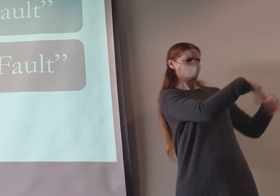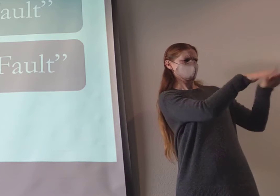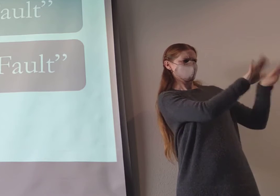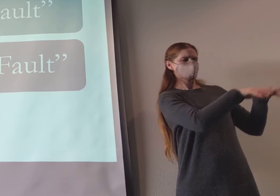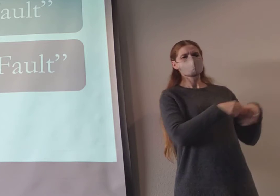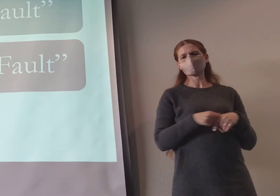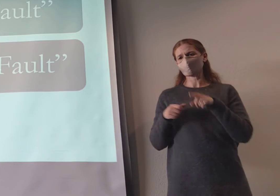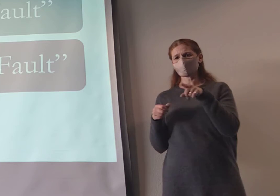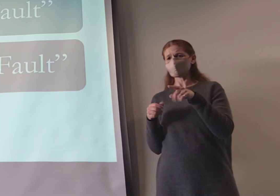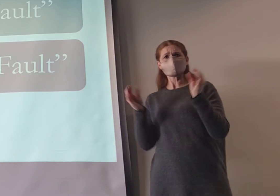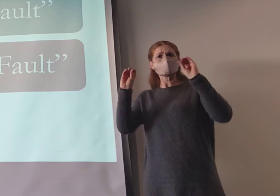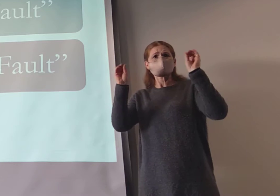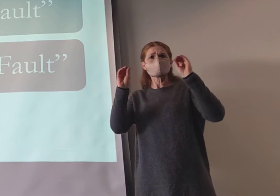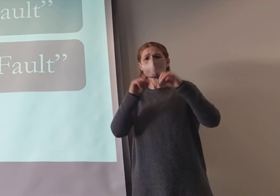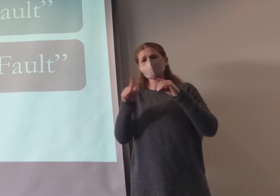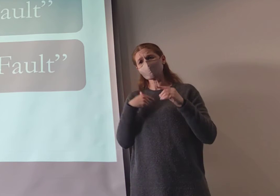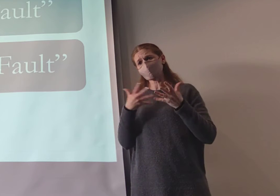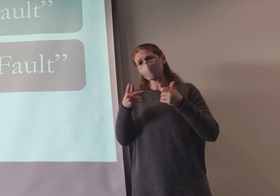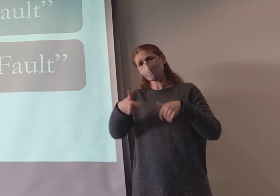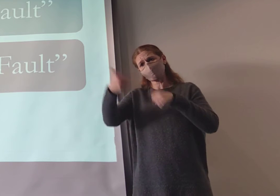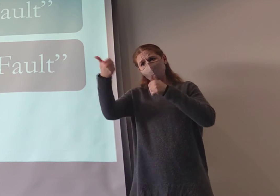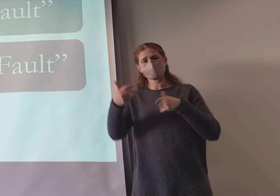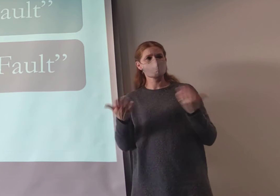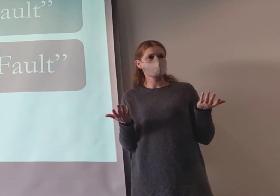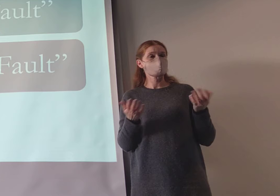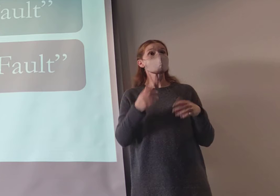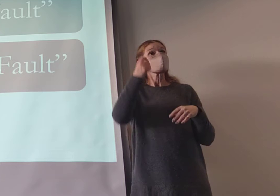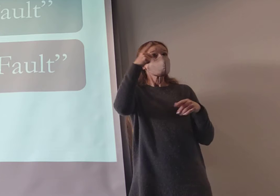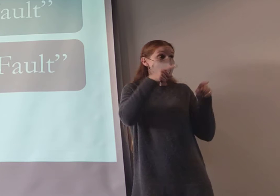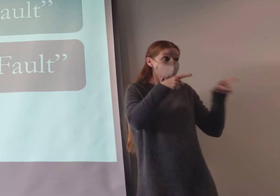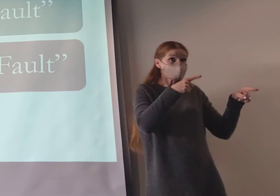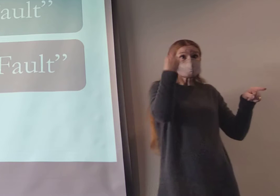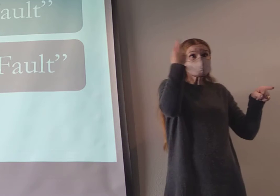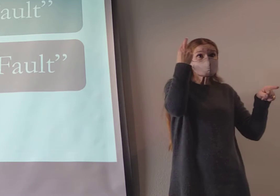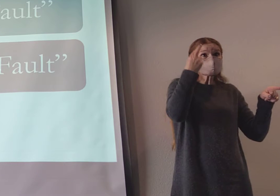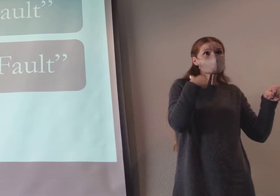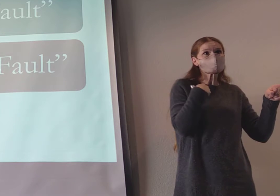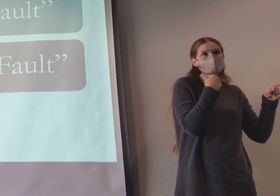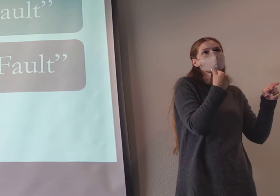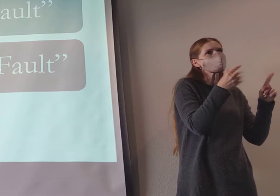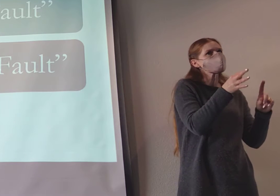But it has to be a certain reason listed in the law. There's only three or four of them.